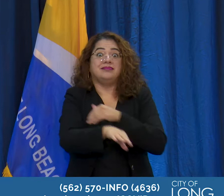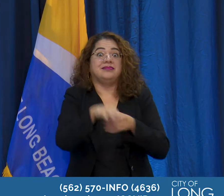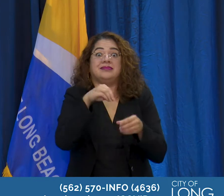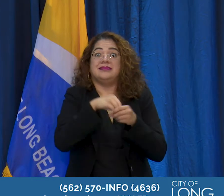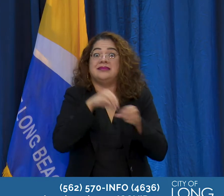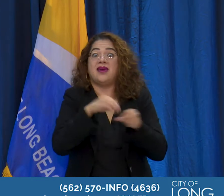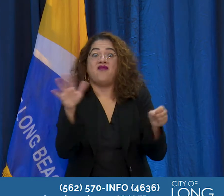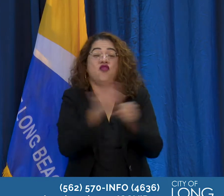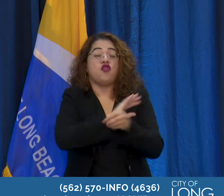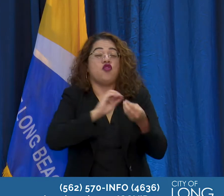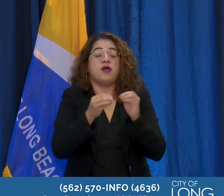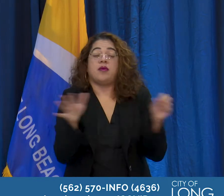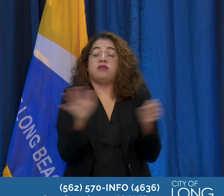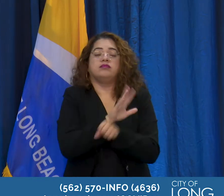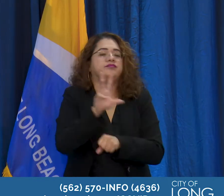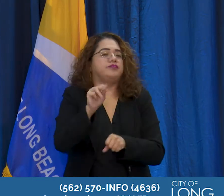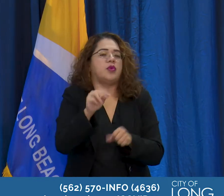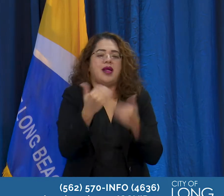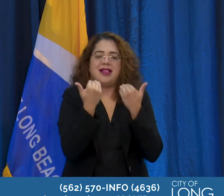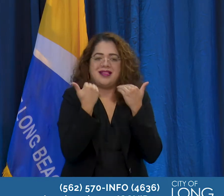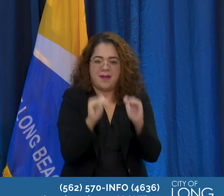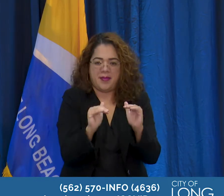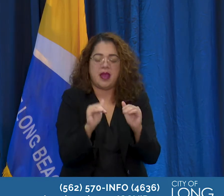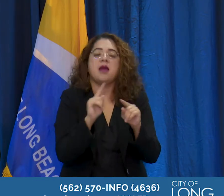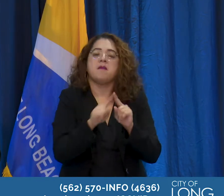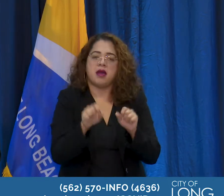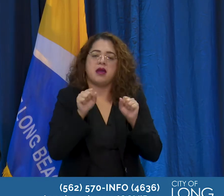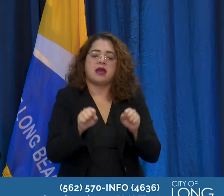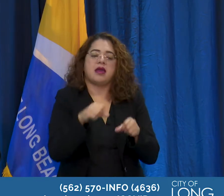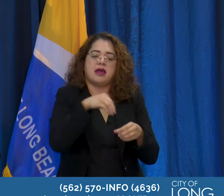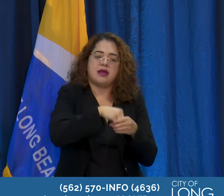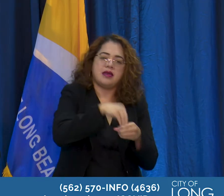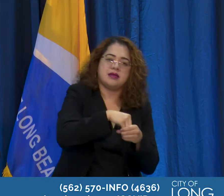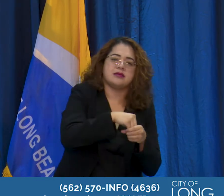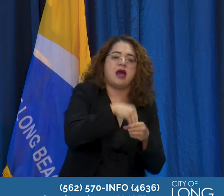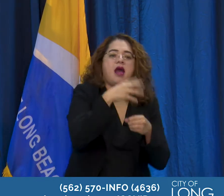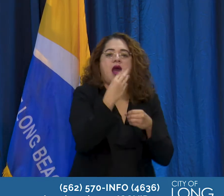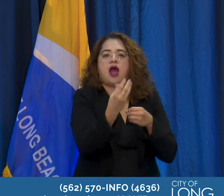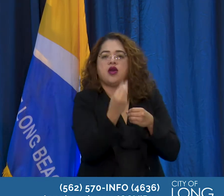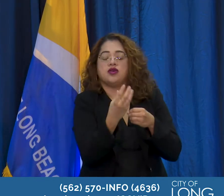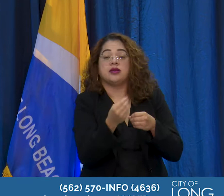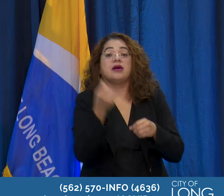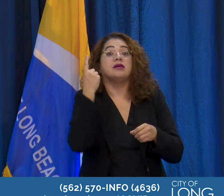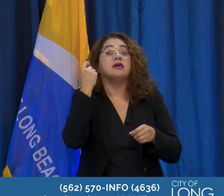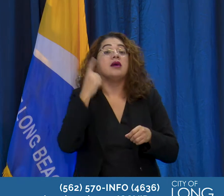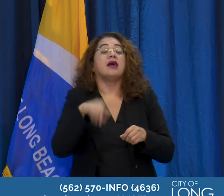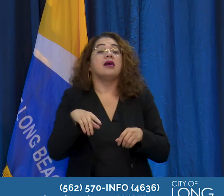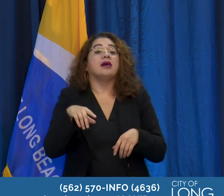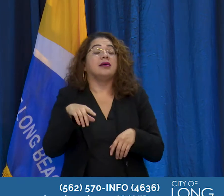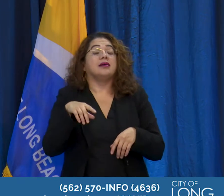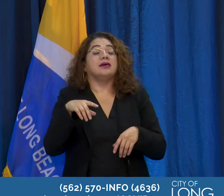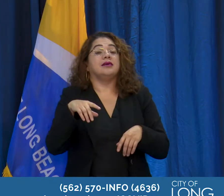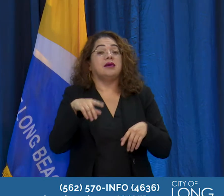But to also be clear, the city of Long Beach cannot unilaterally open up nail salons.